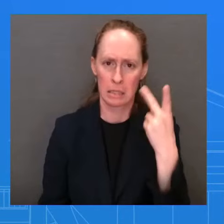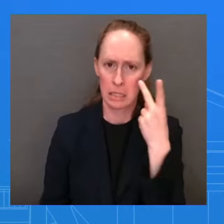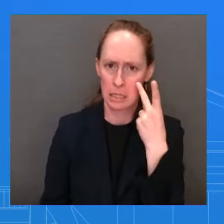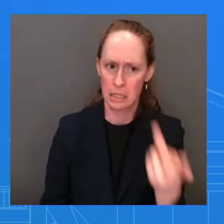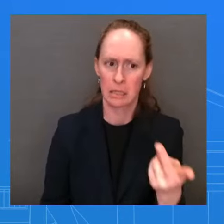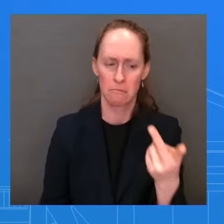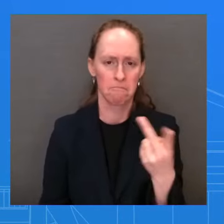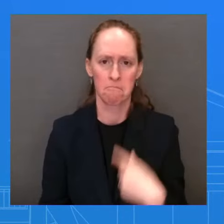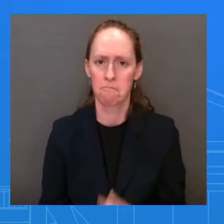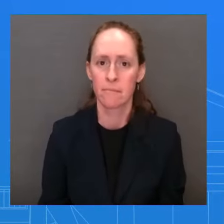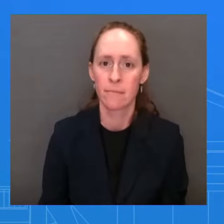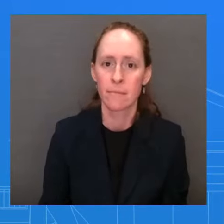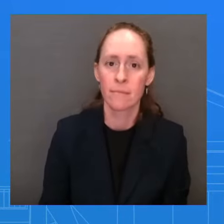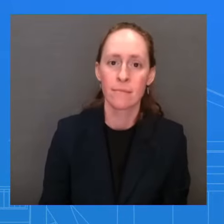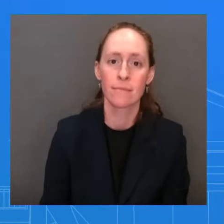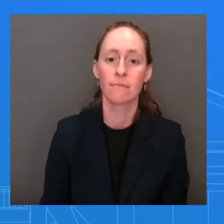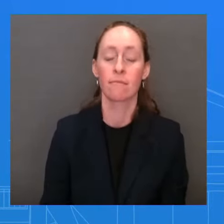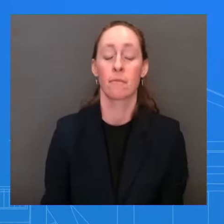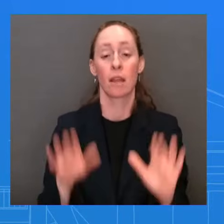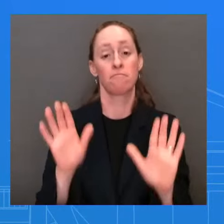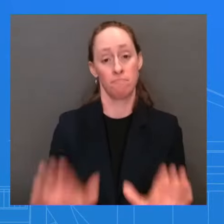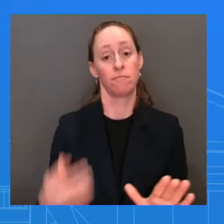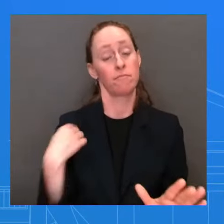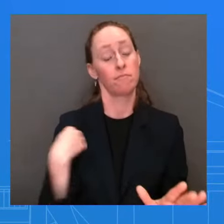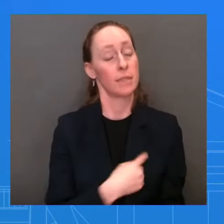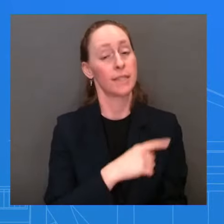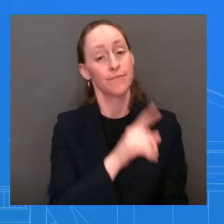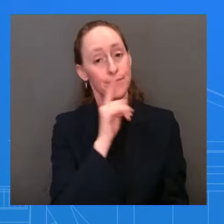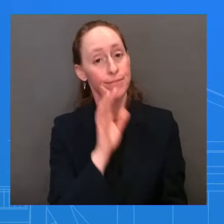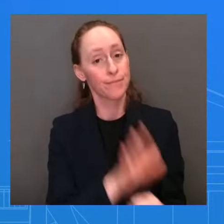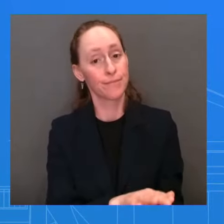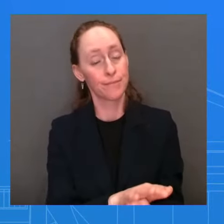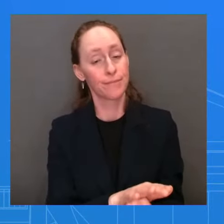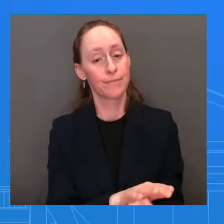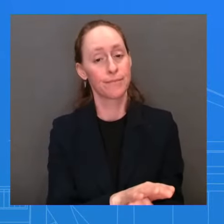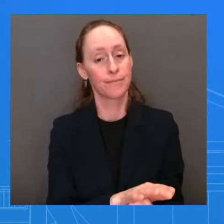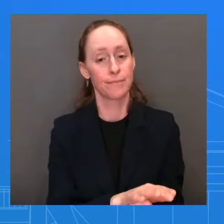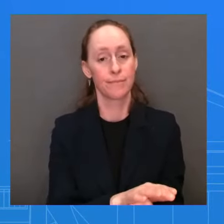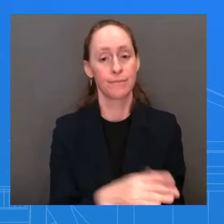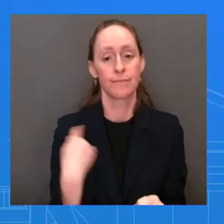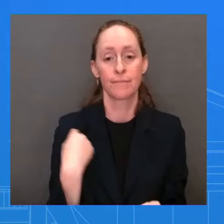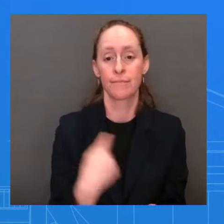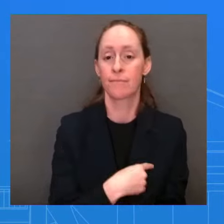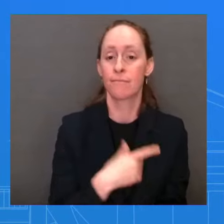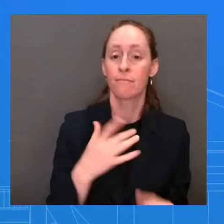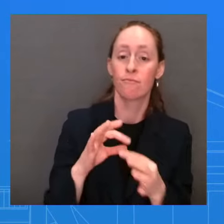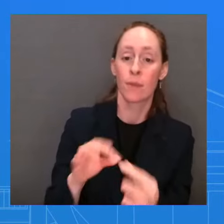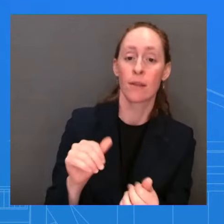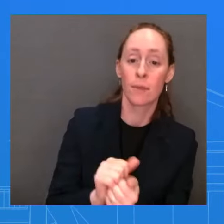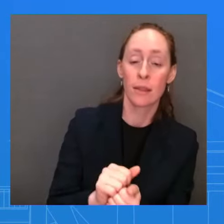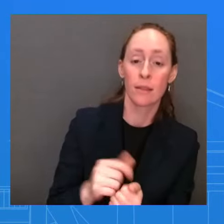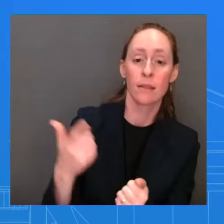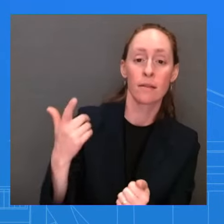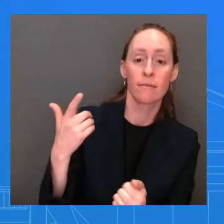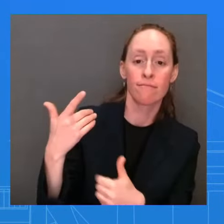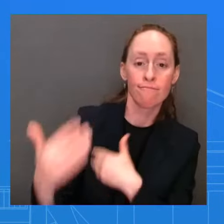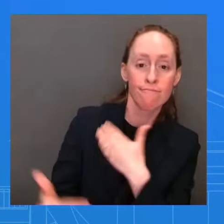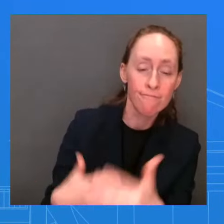Our Office of Leg Affairs and other offices here at the White House have those conversations with members of the Senate when it comes to nomination,